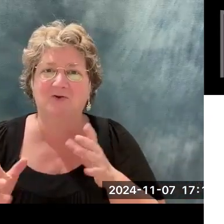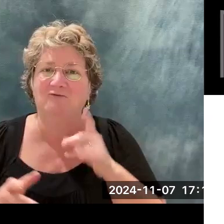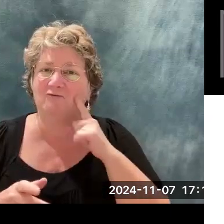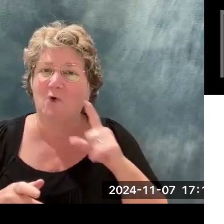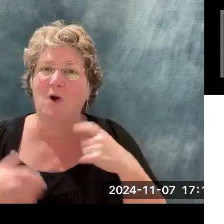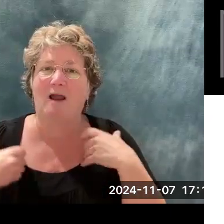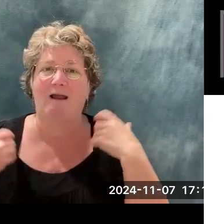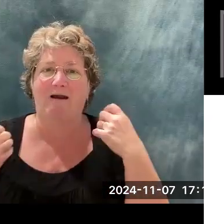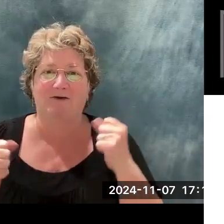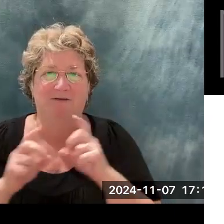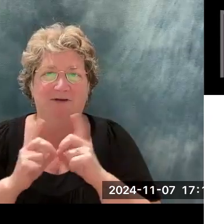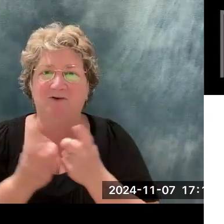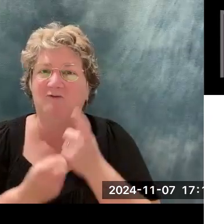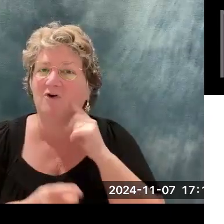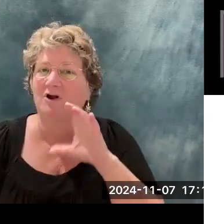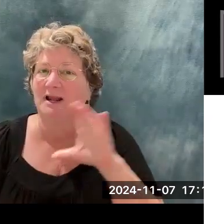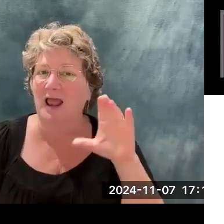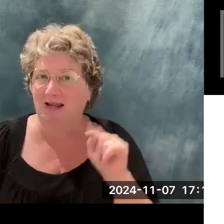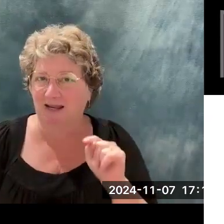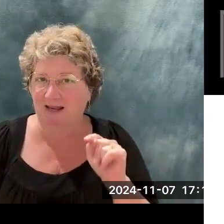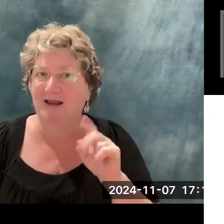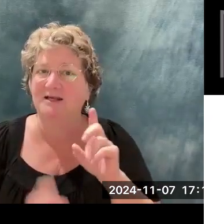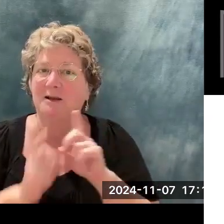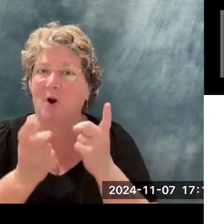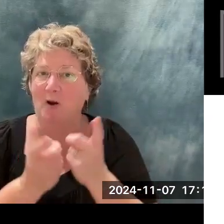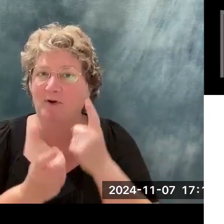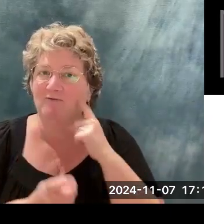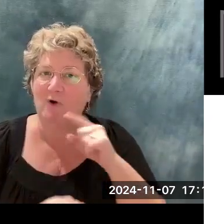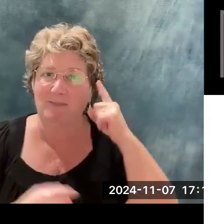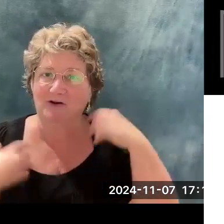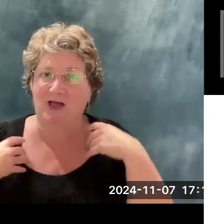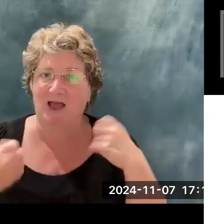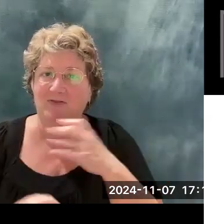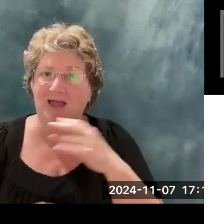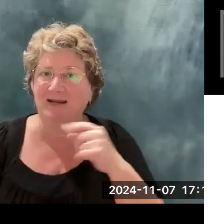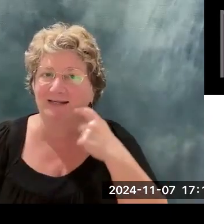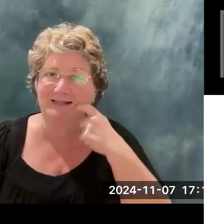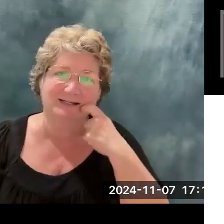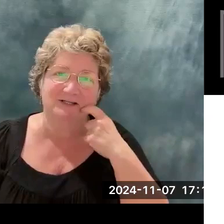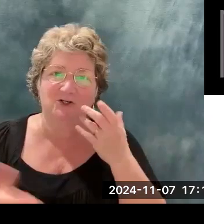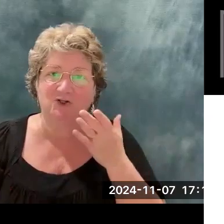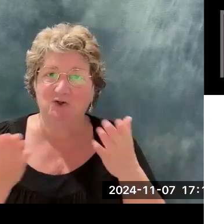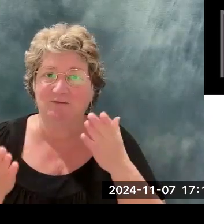of the Connecticut Department of Mental Health and Addiction Services. She is also a founding member of the Connecticut